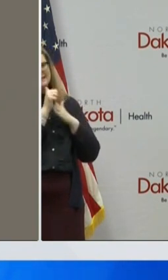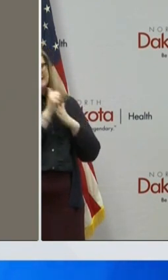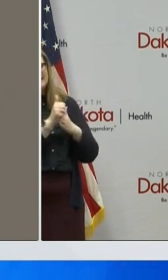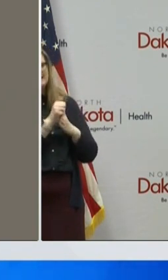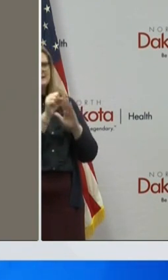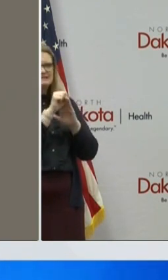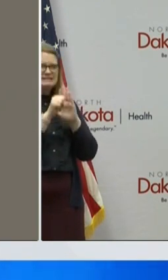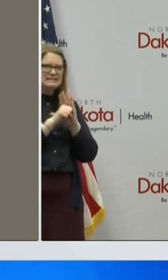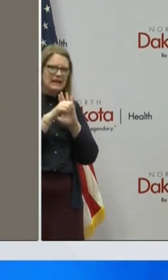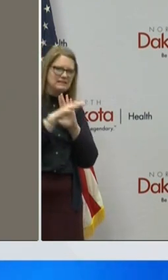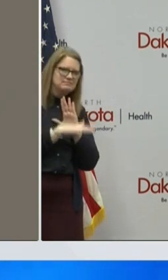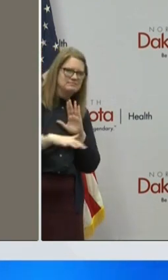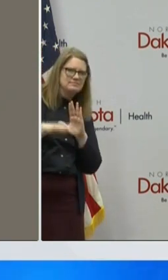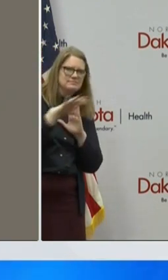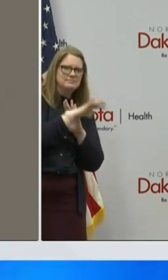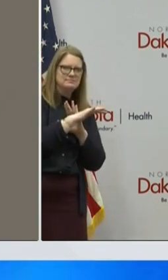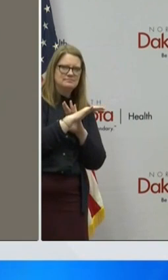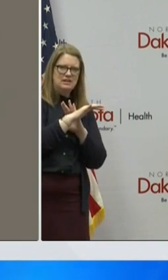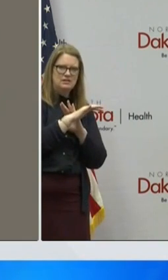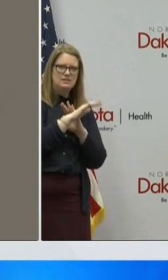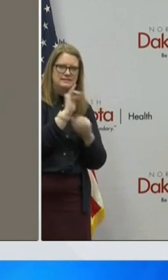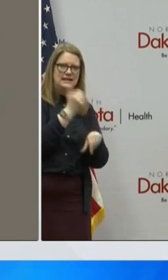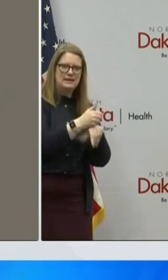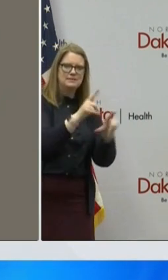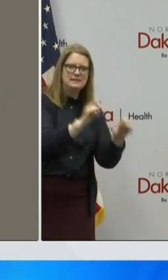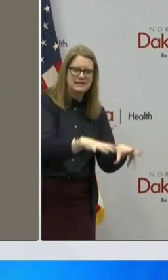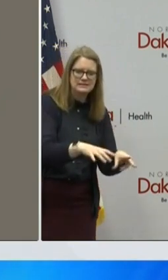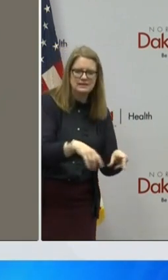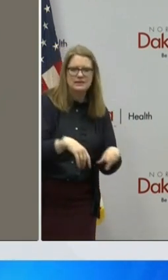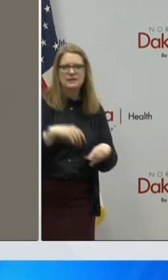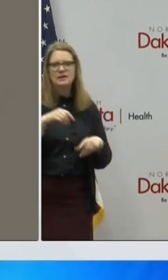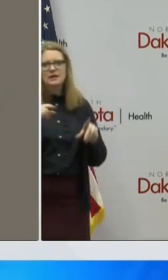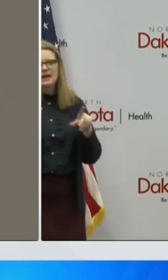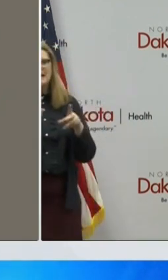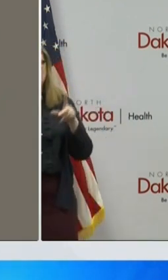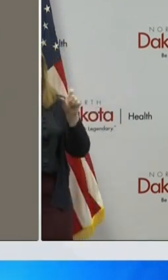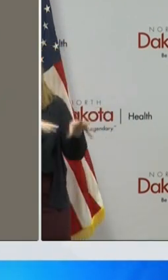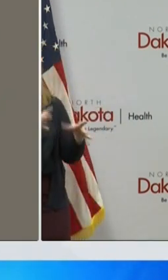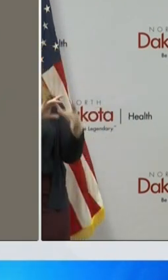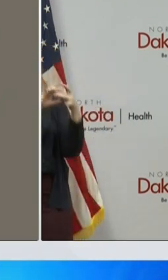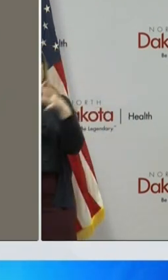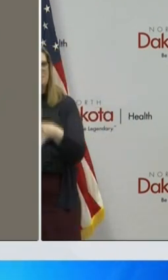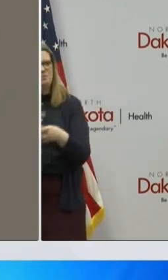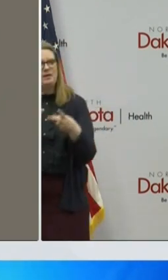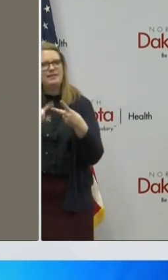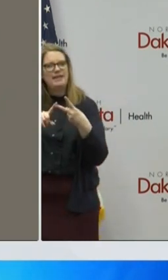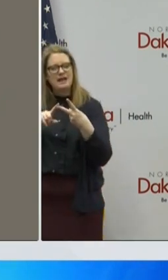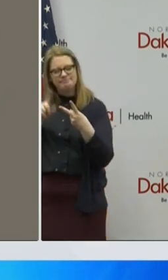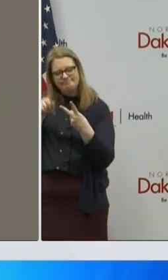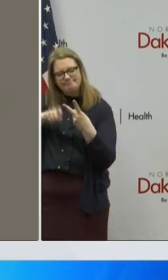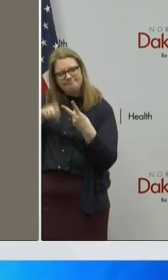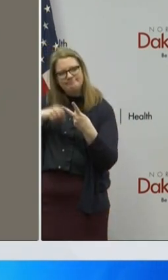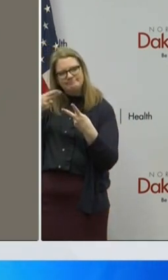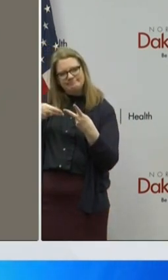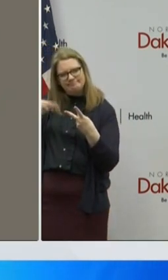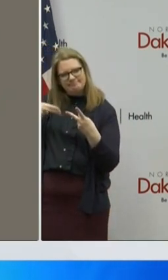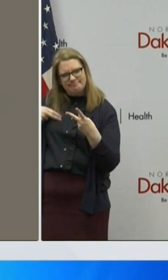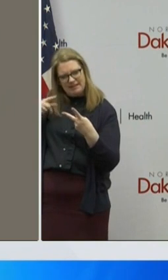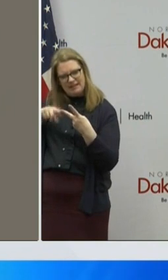AND WE'RE VERY EXCITED TO HAVE HIM JOIN AND LEADING OUR STATEWIDE EFFORT REGARDING TESTING.